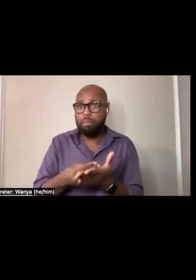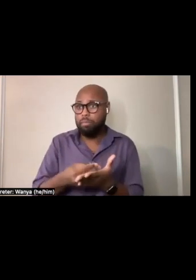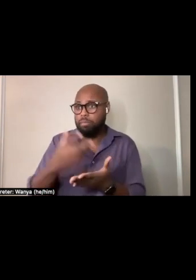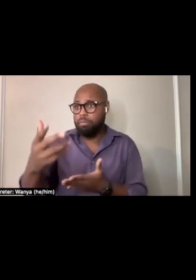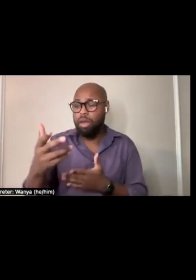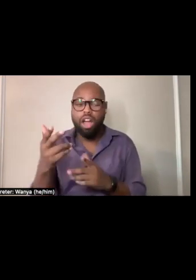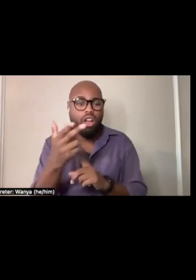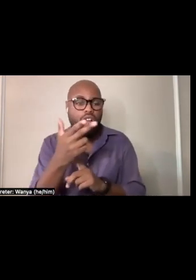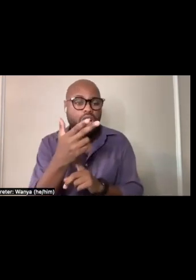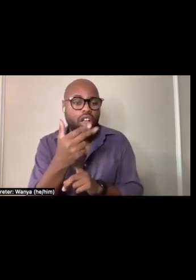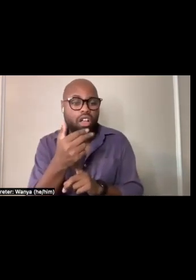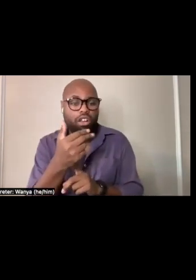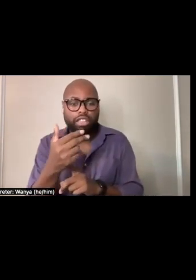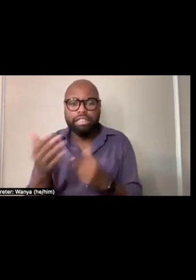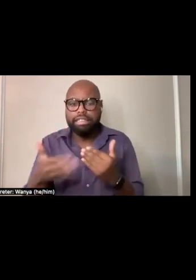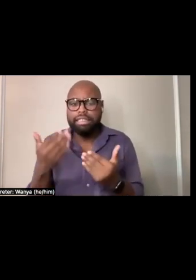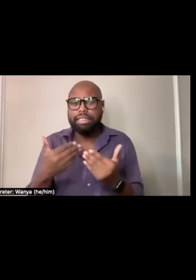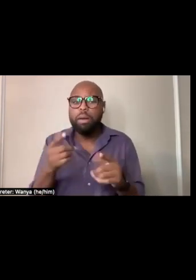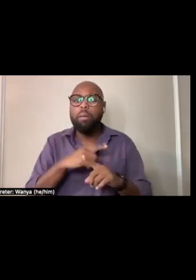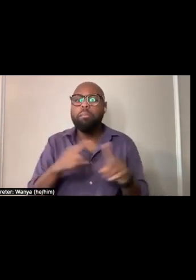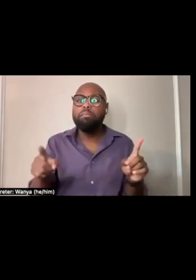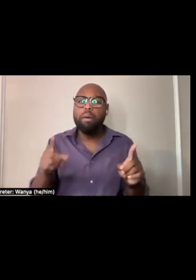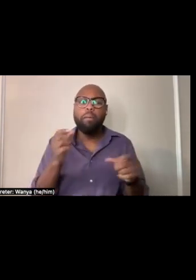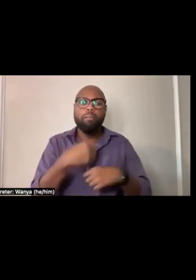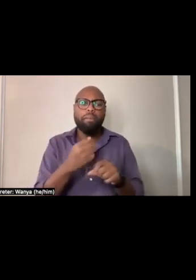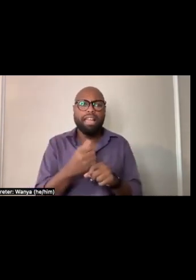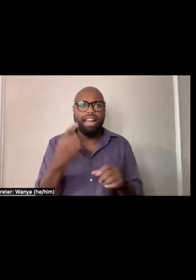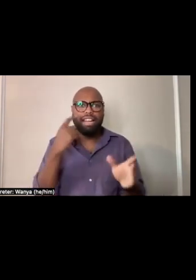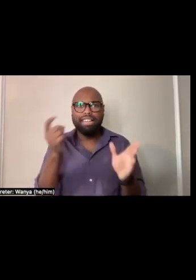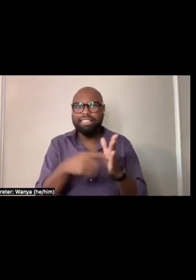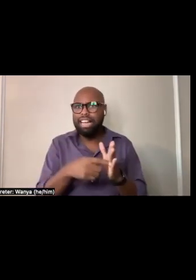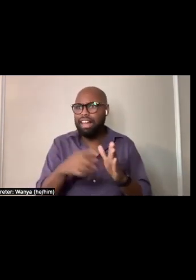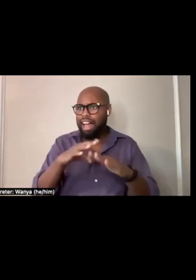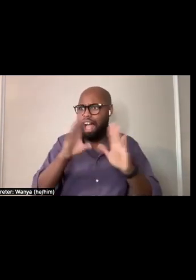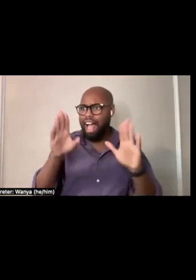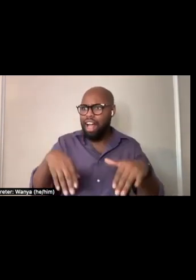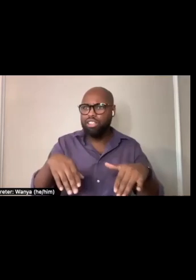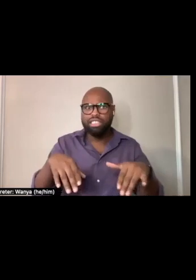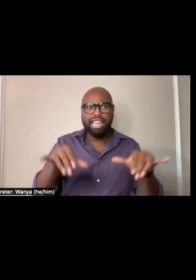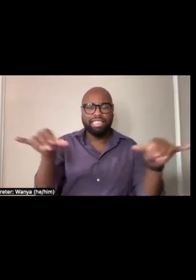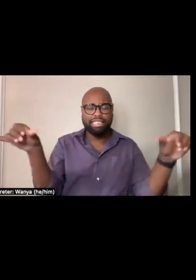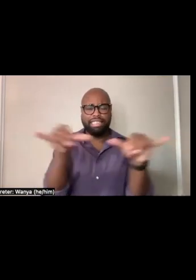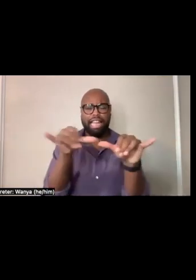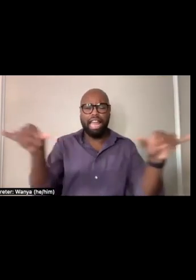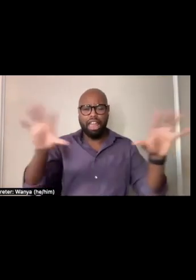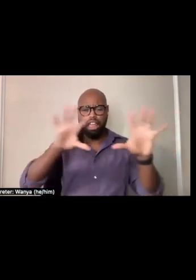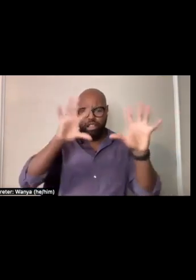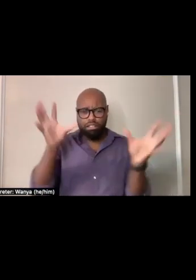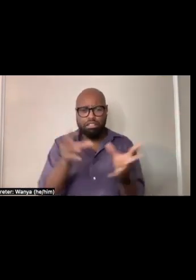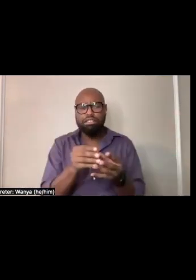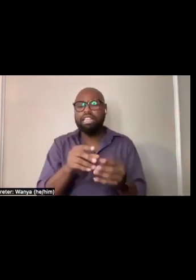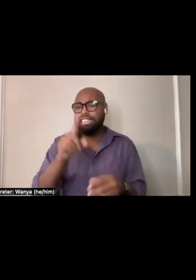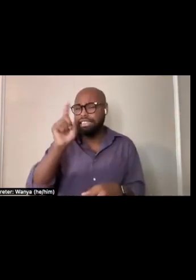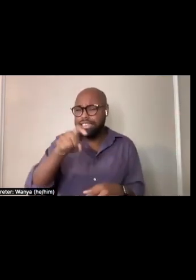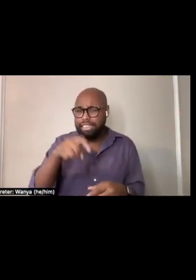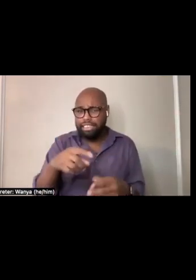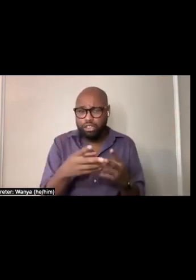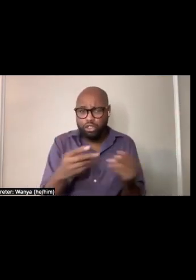But creating or identifying housing at scale that's needed really to solve both. The problem of people who are